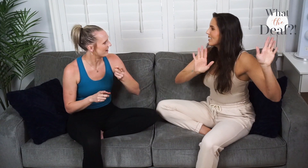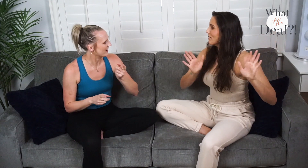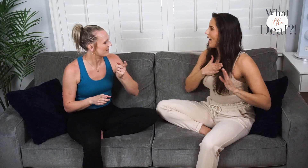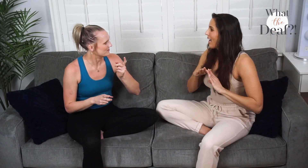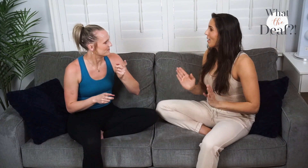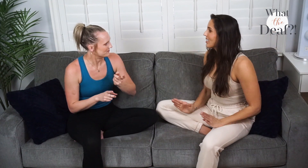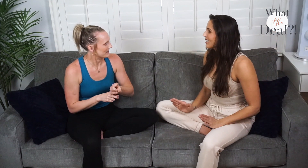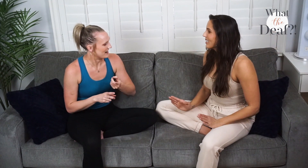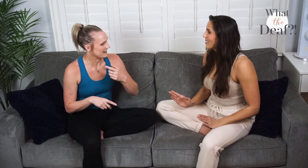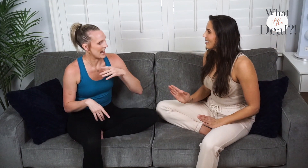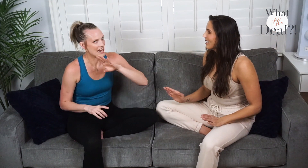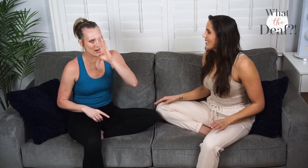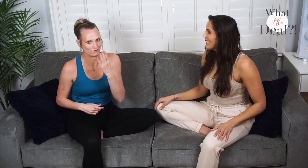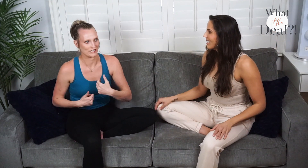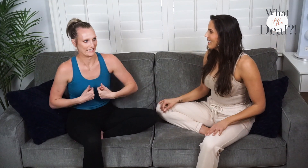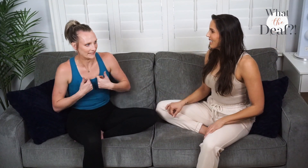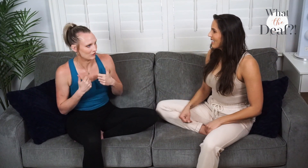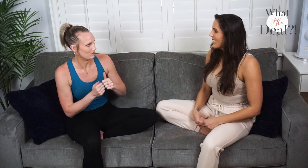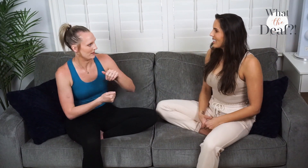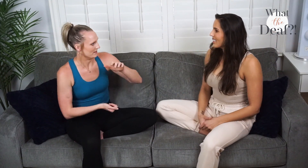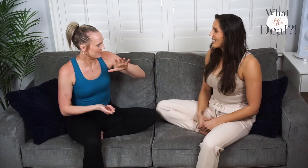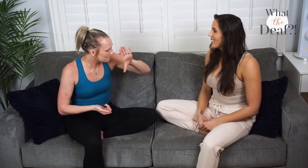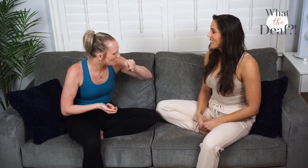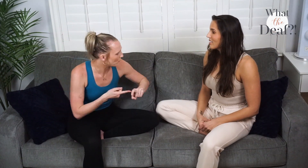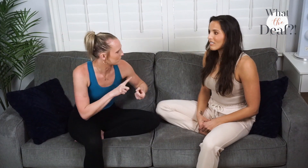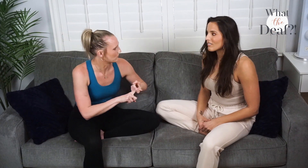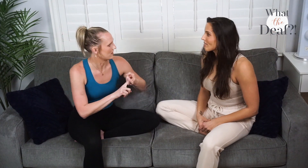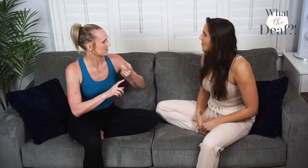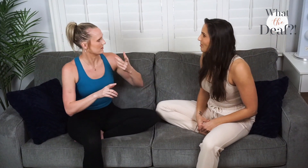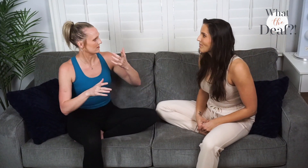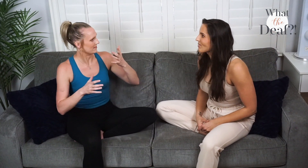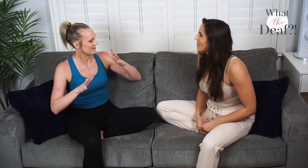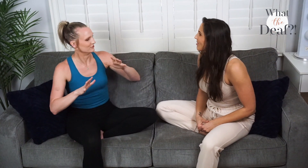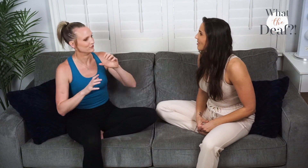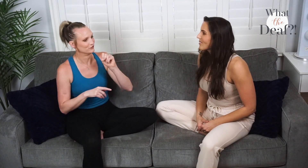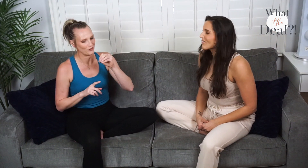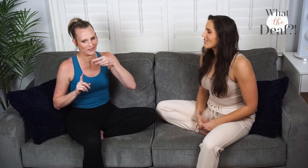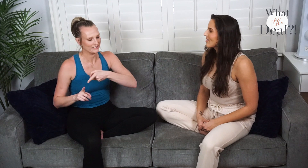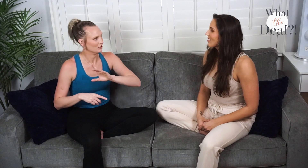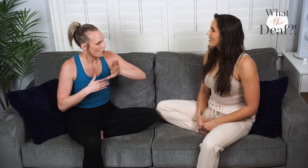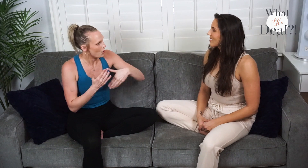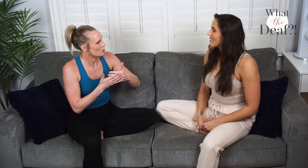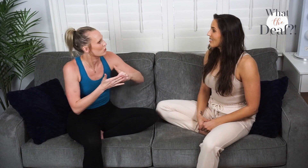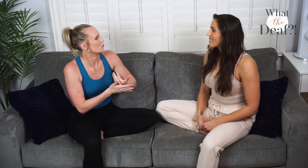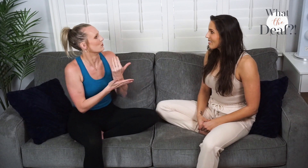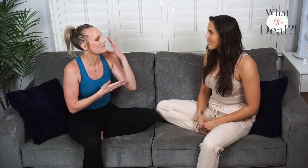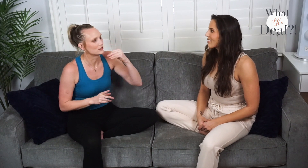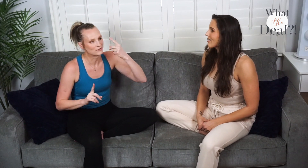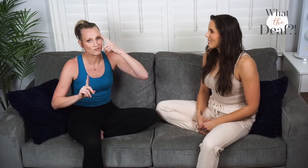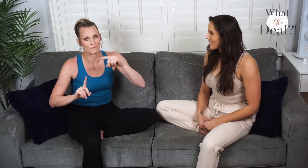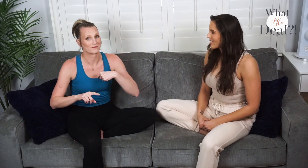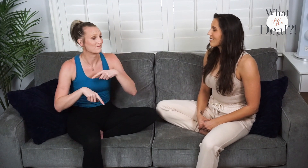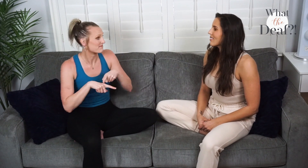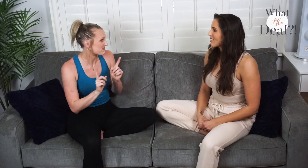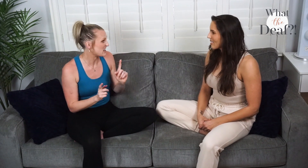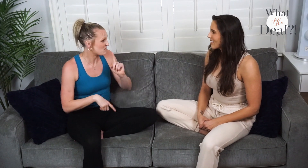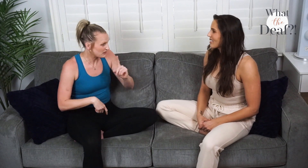Right! And I’ve never lived with a boyfriend before, and so this whole journey is a new experience for me